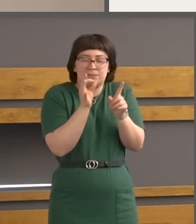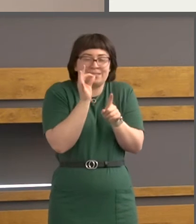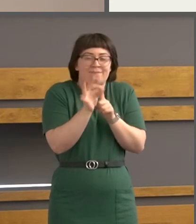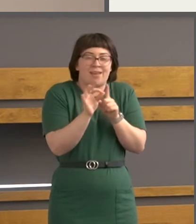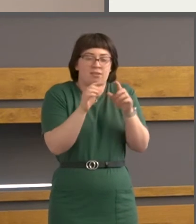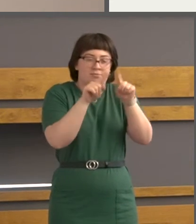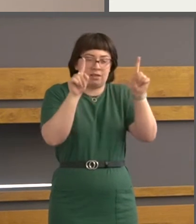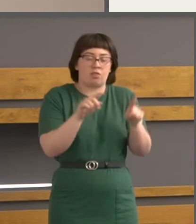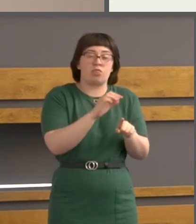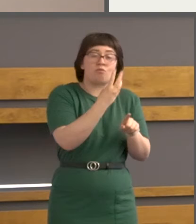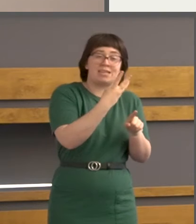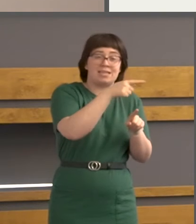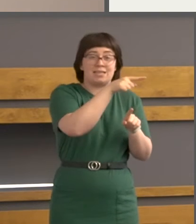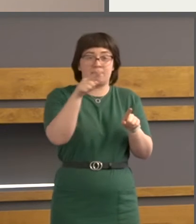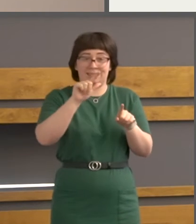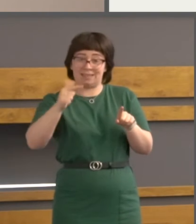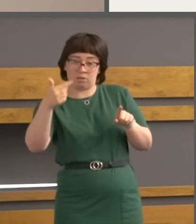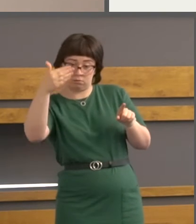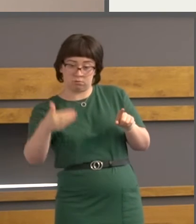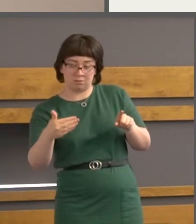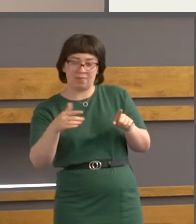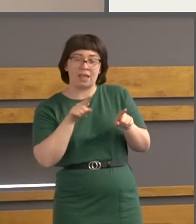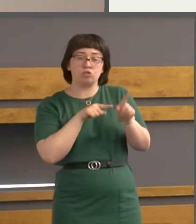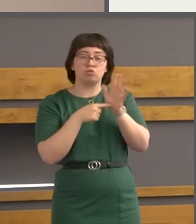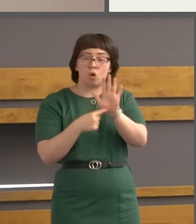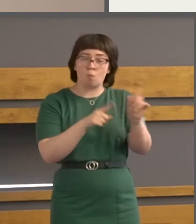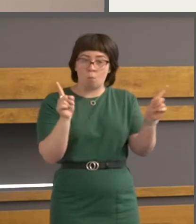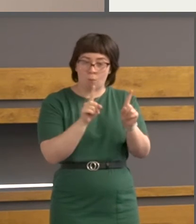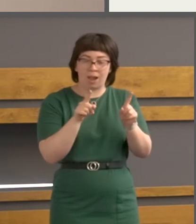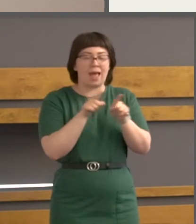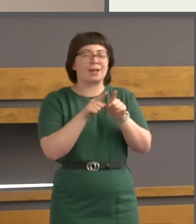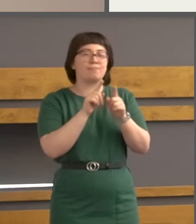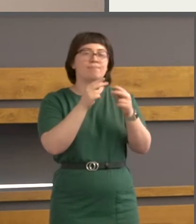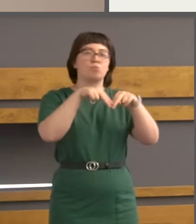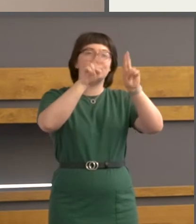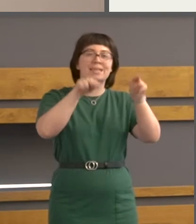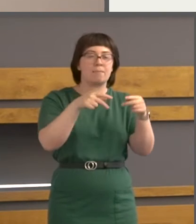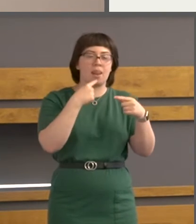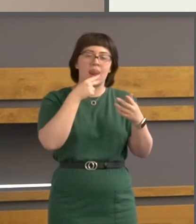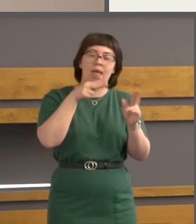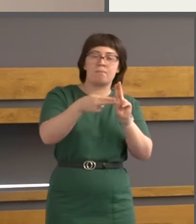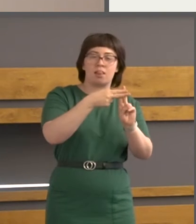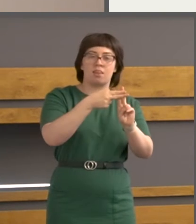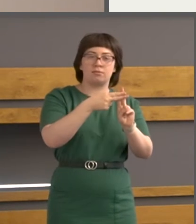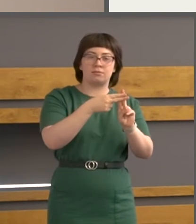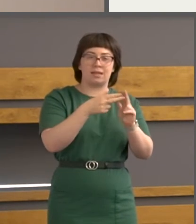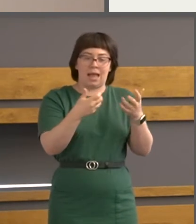They're three by seven and they mimic the size of museum labels. I've been thinking much about how labels